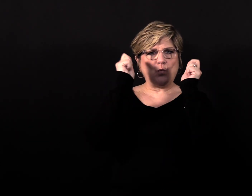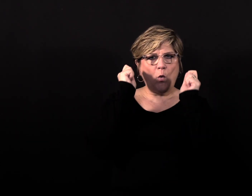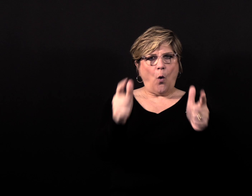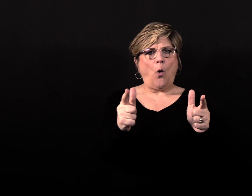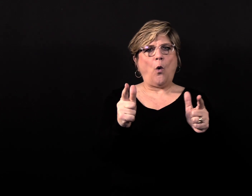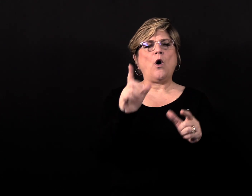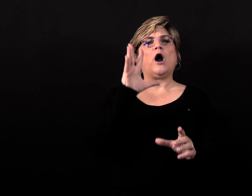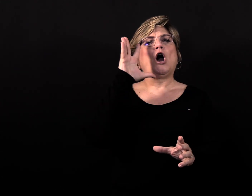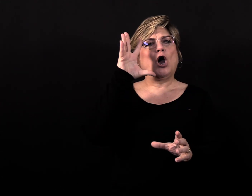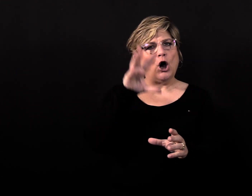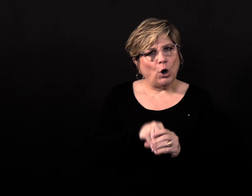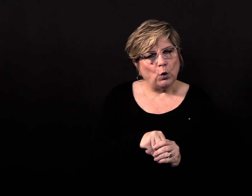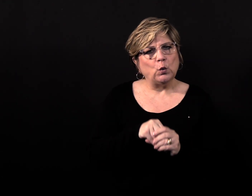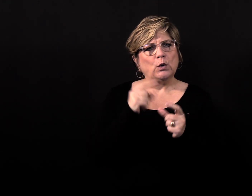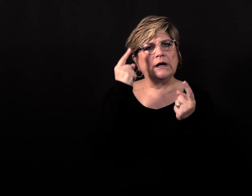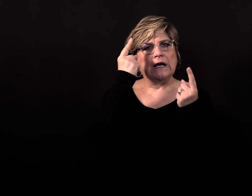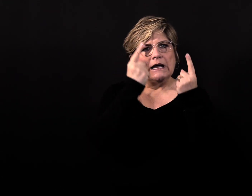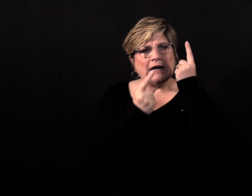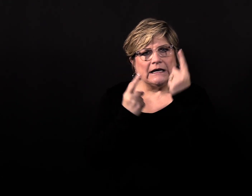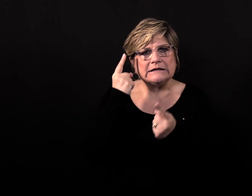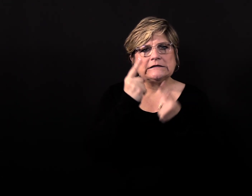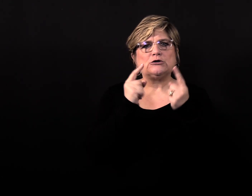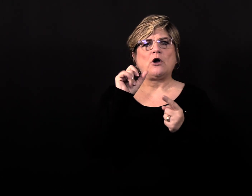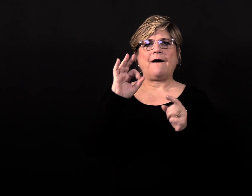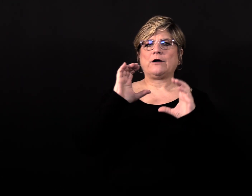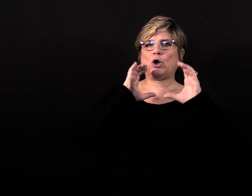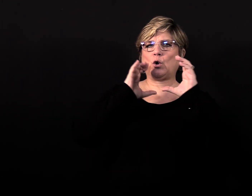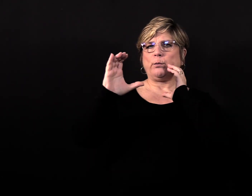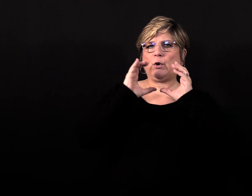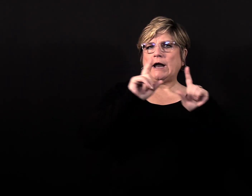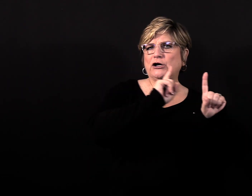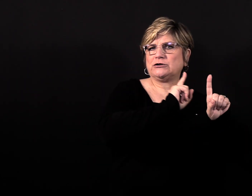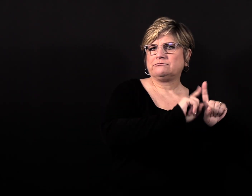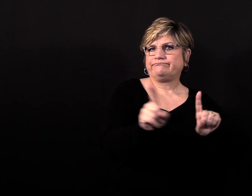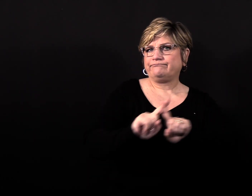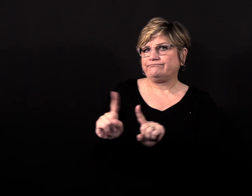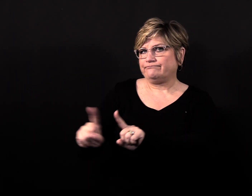including consideration of communication modalities.